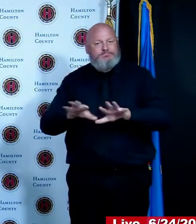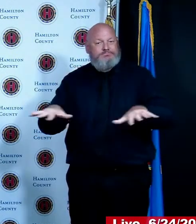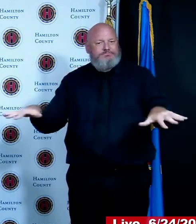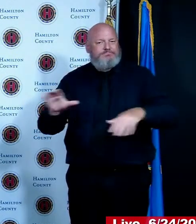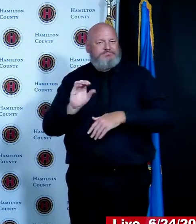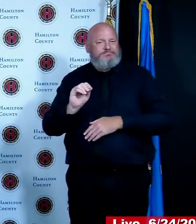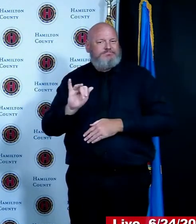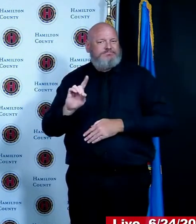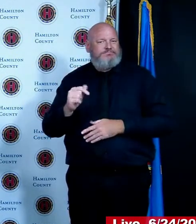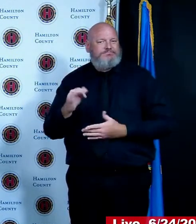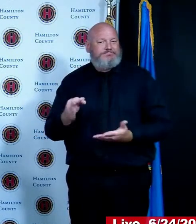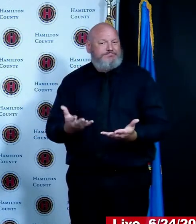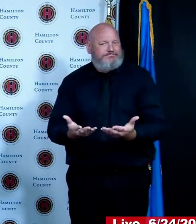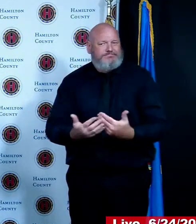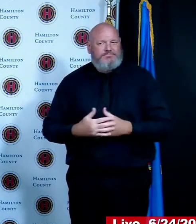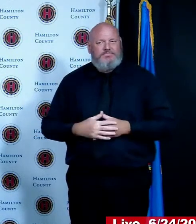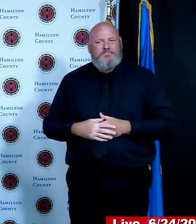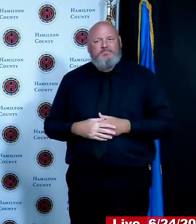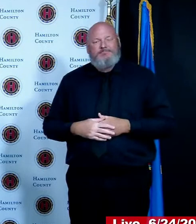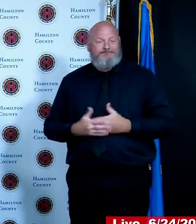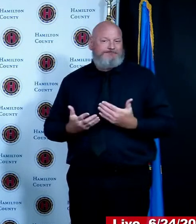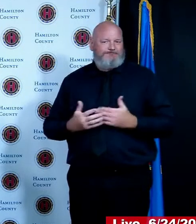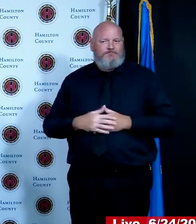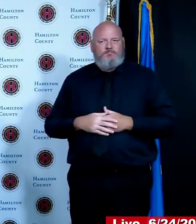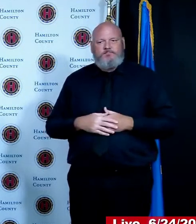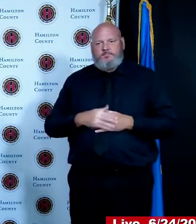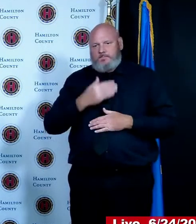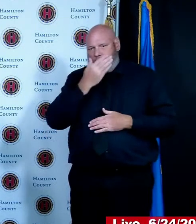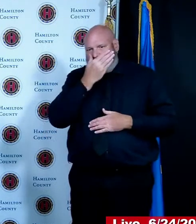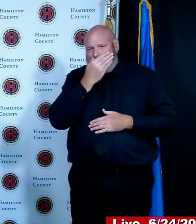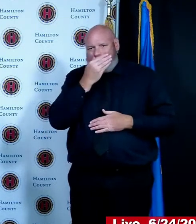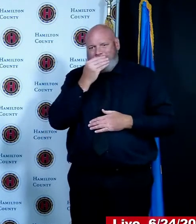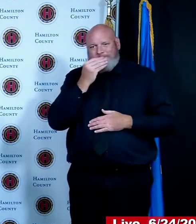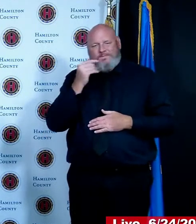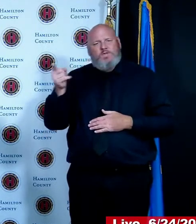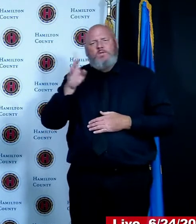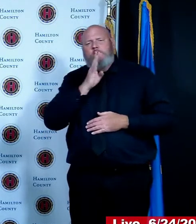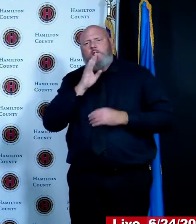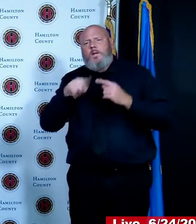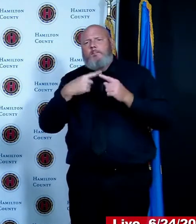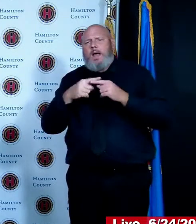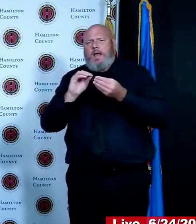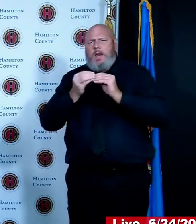hospitalizations in the last week or the the total number of cases what's